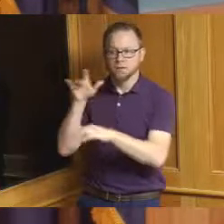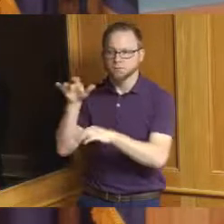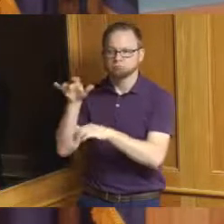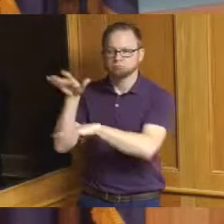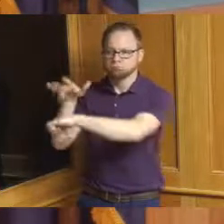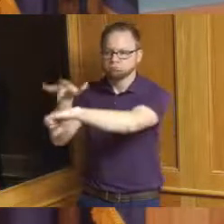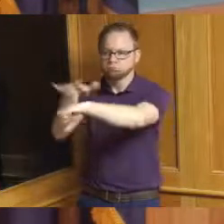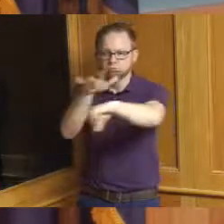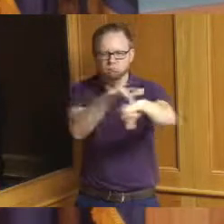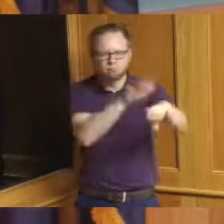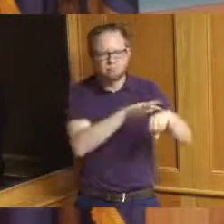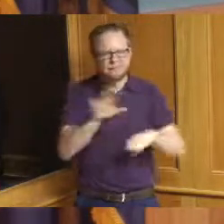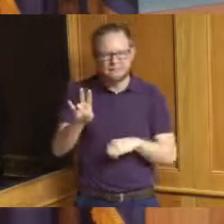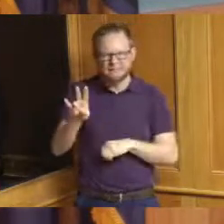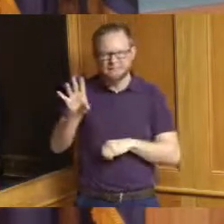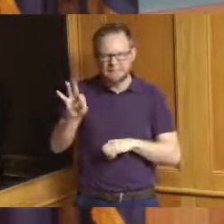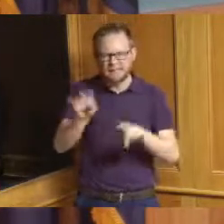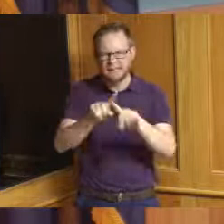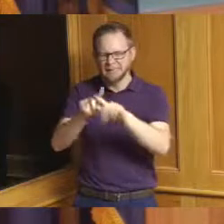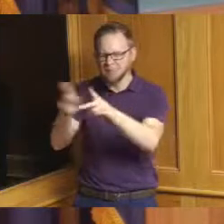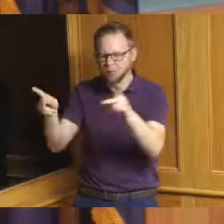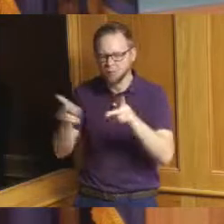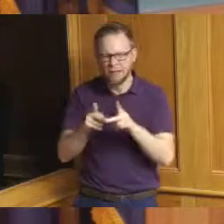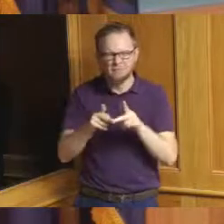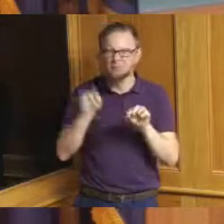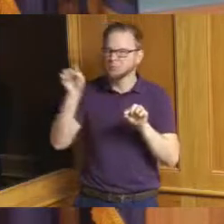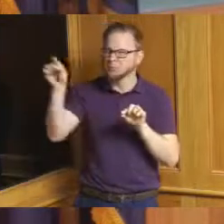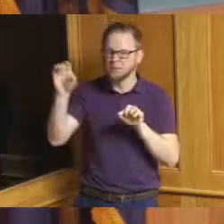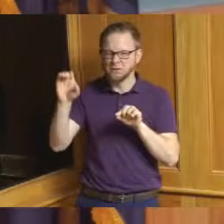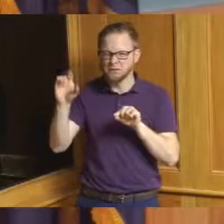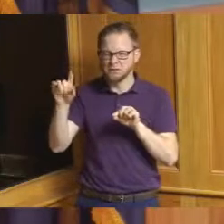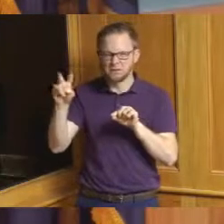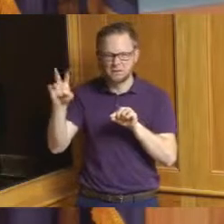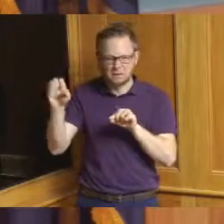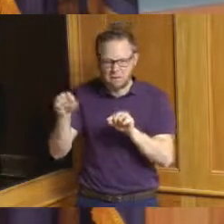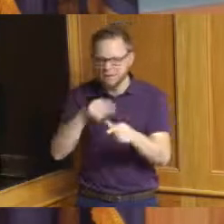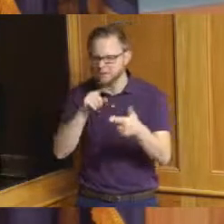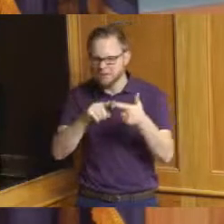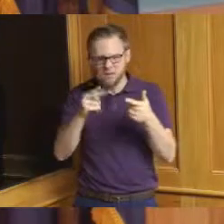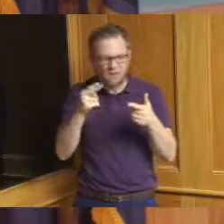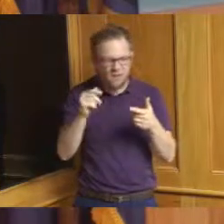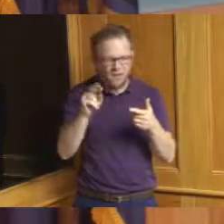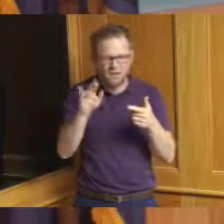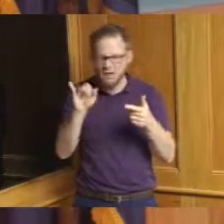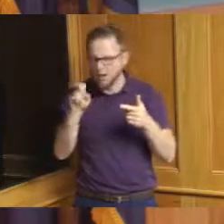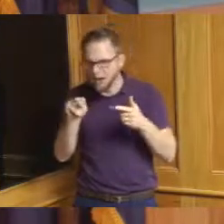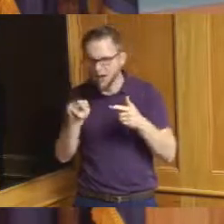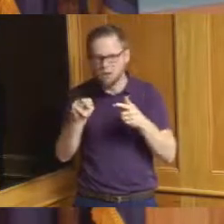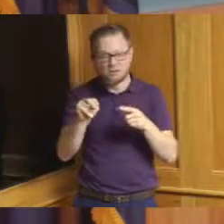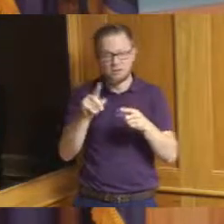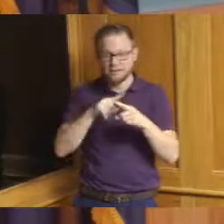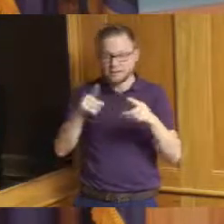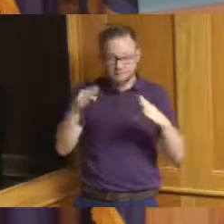we've been as far out as Cleves and Harrison but we also been in inner cities in Avondale and Bond